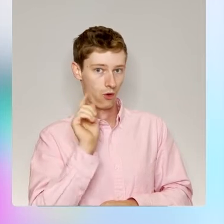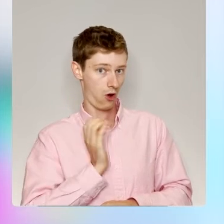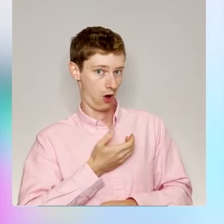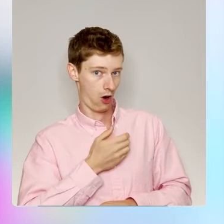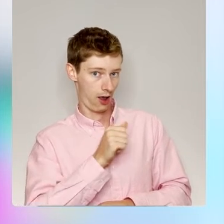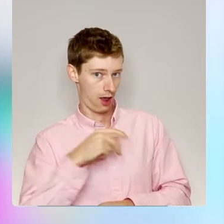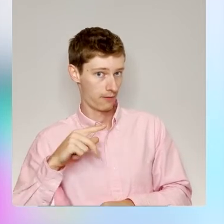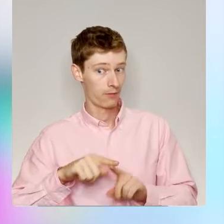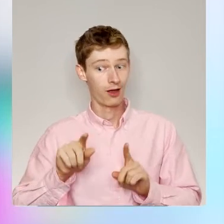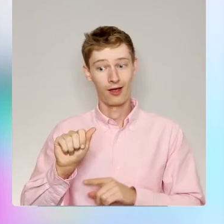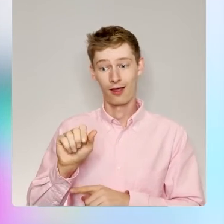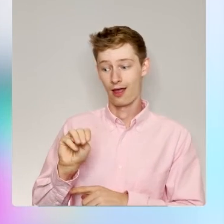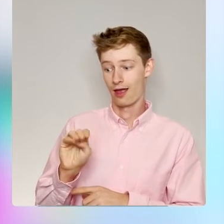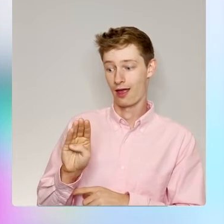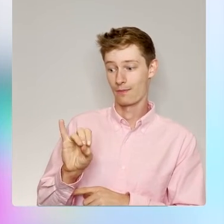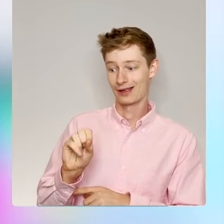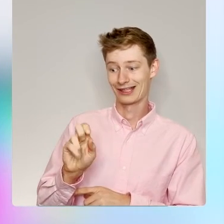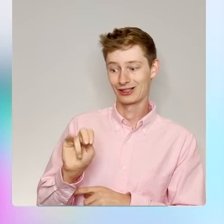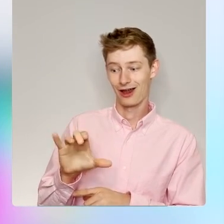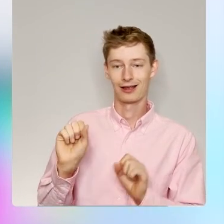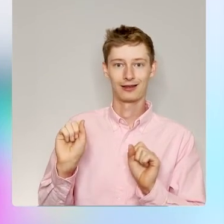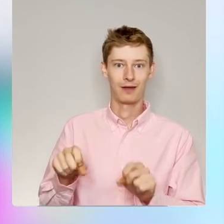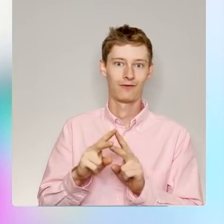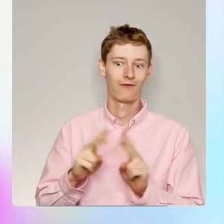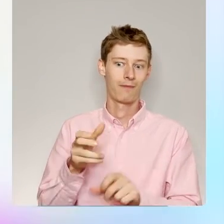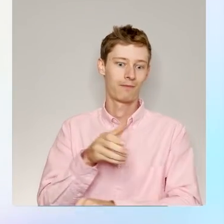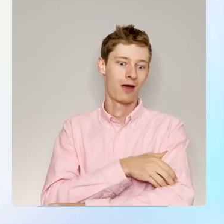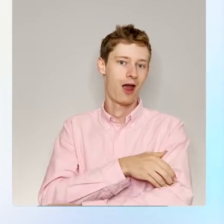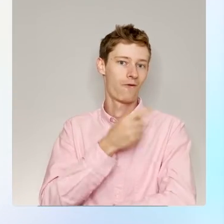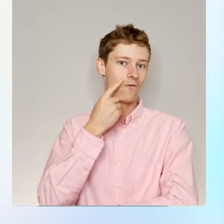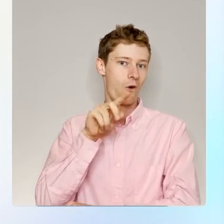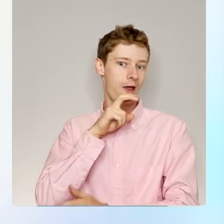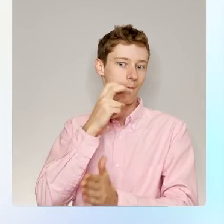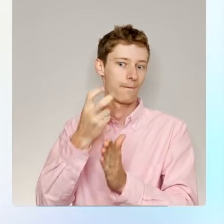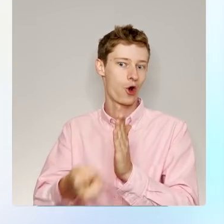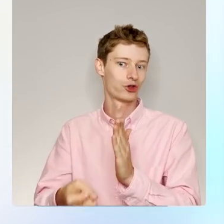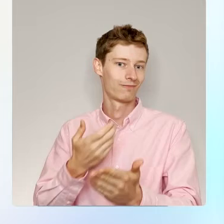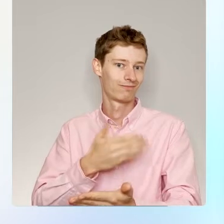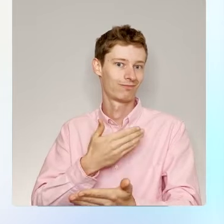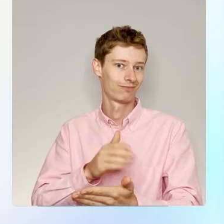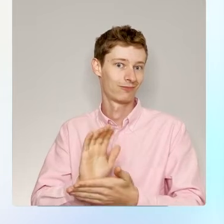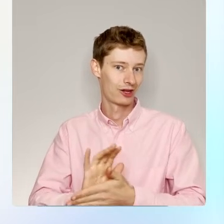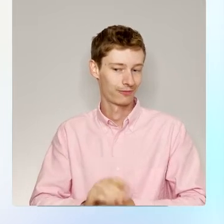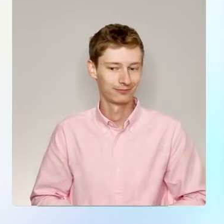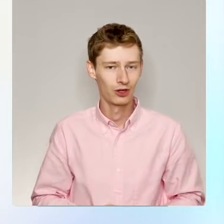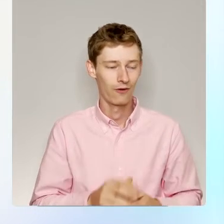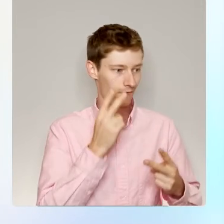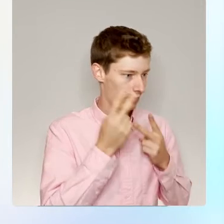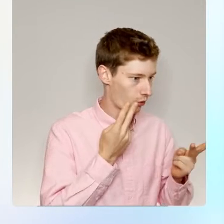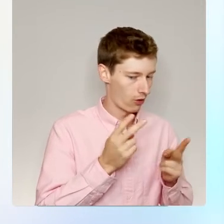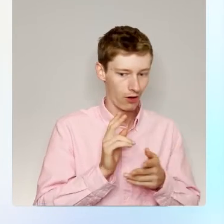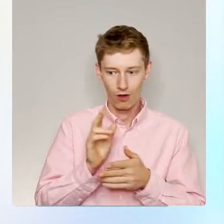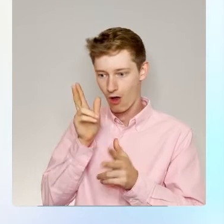that make it really easy to understand what an app is doing and how it's performing. First of all, you can use Chrome dev tools remotely